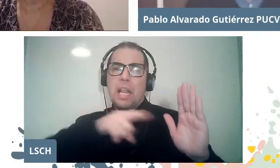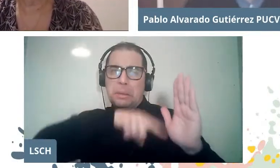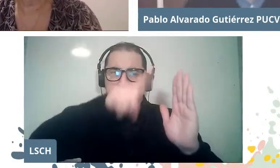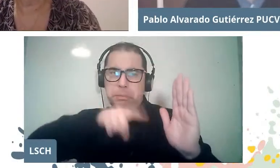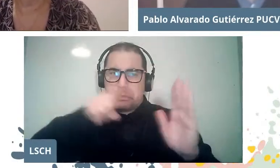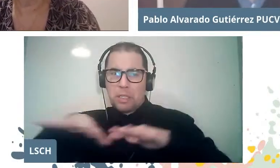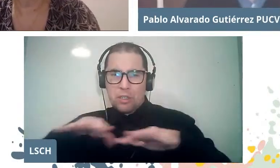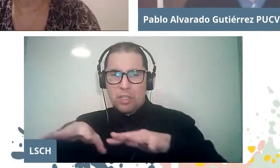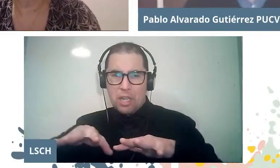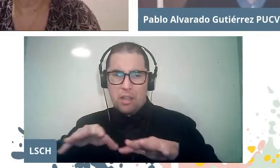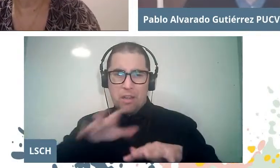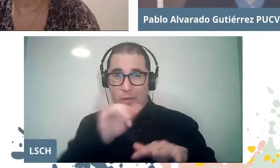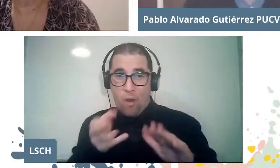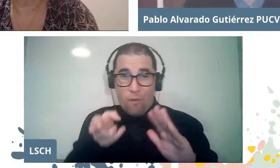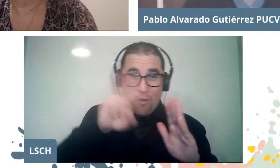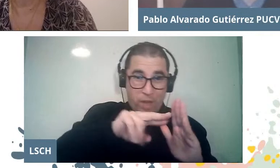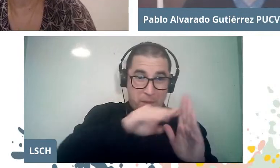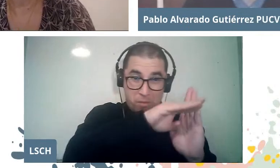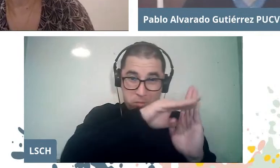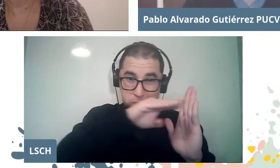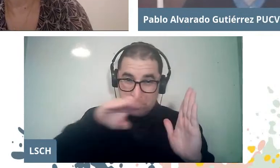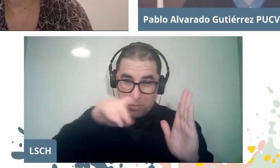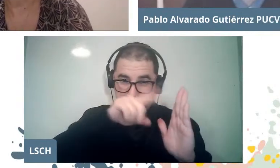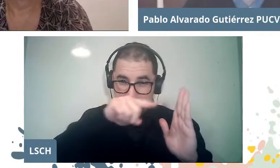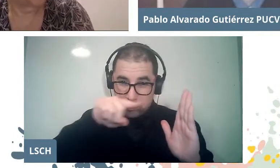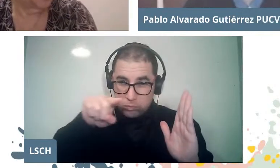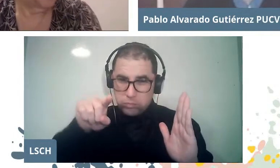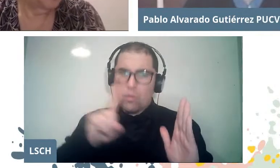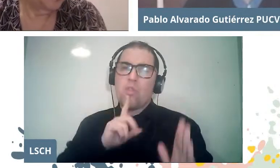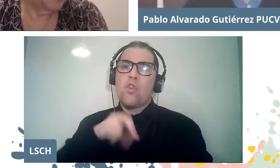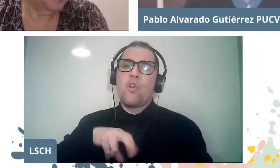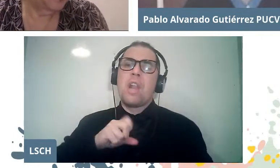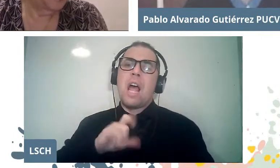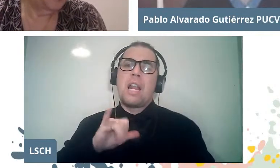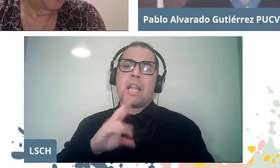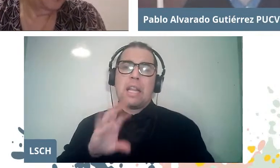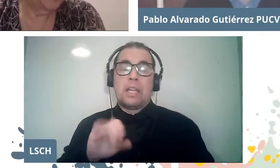Well, that's a nice, interesting question.